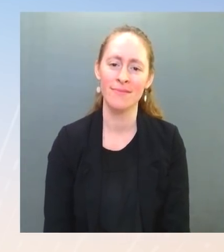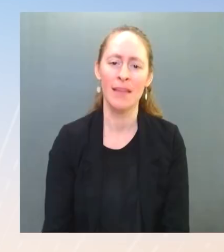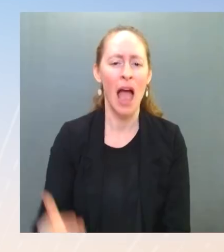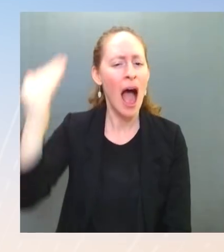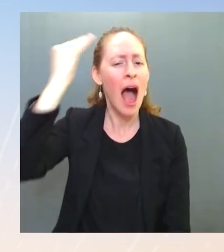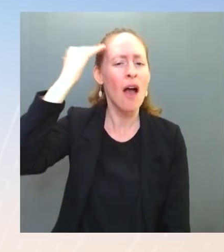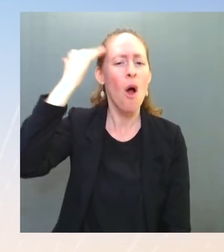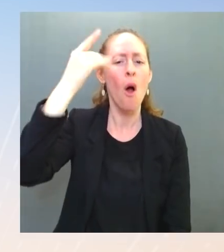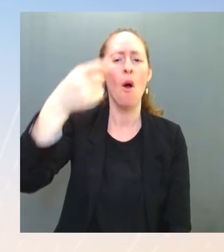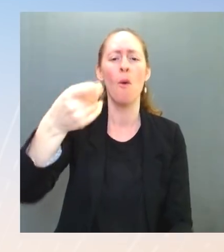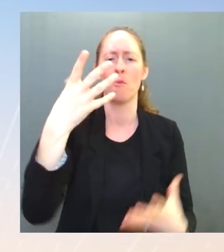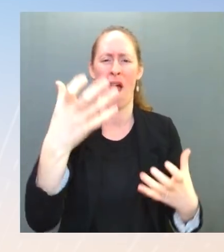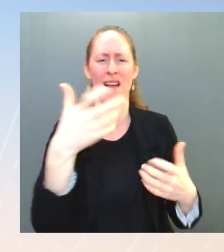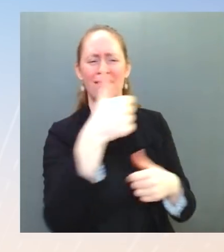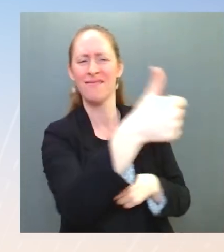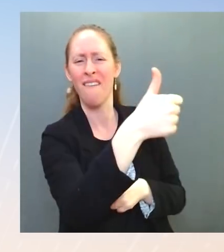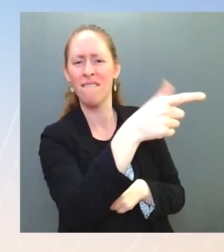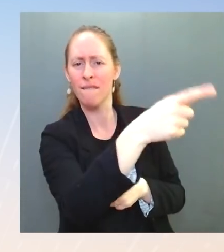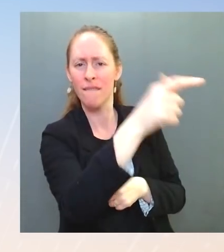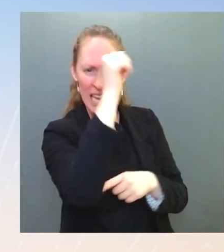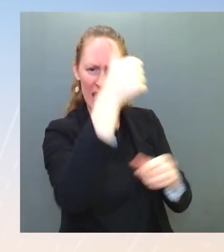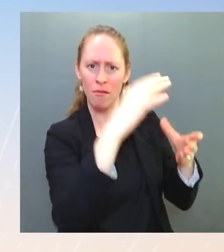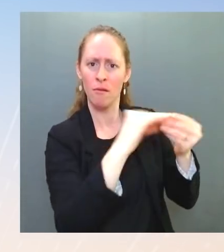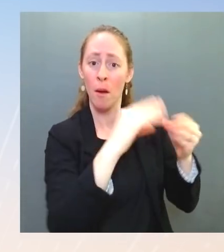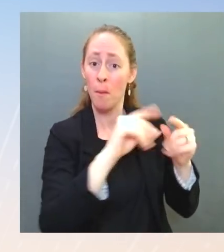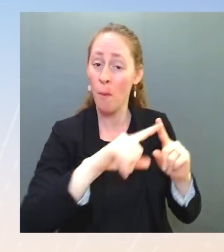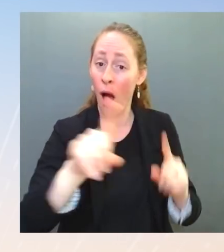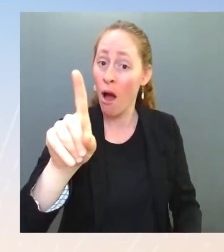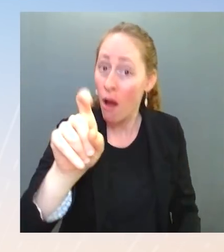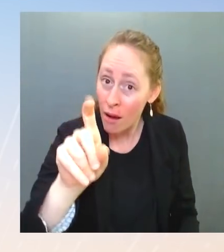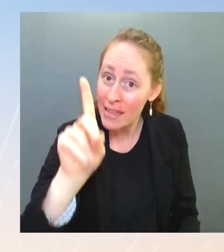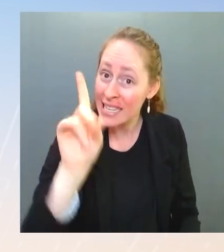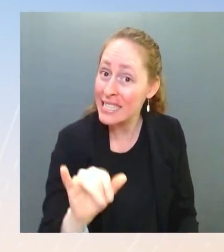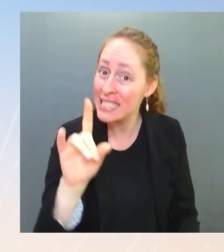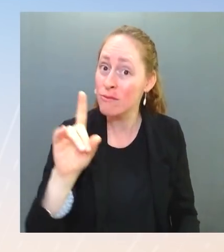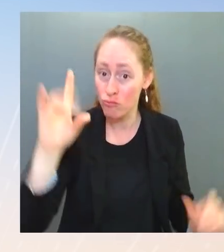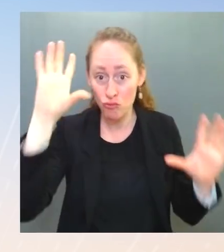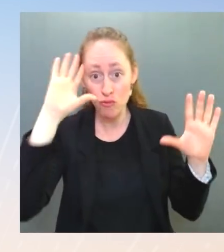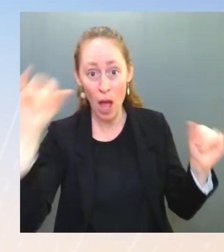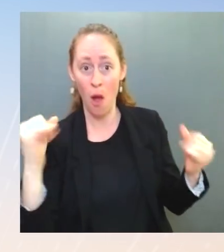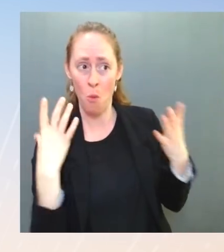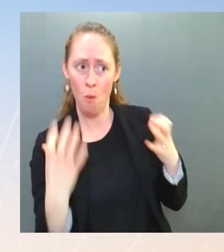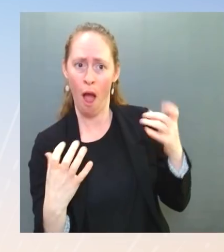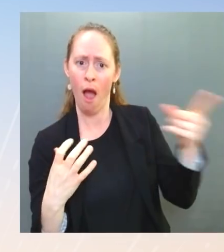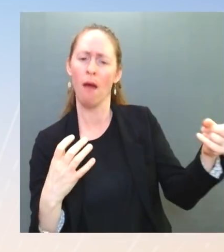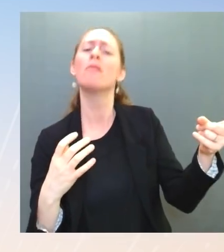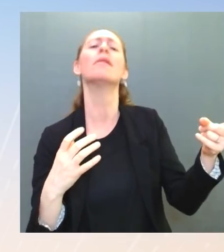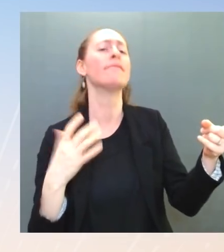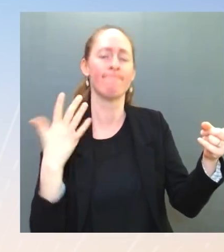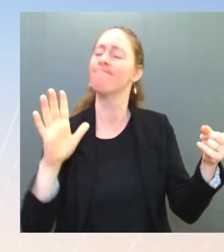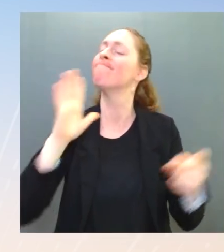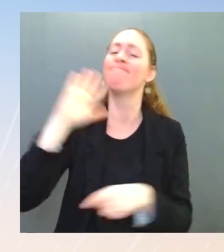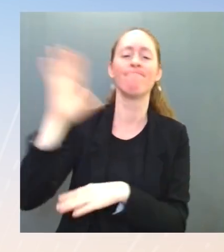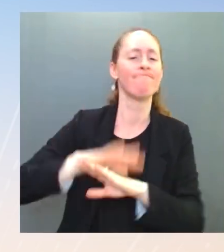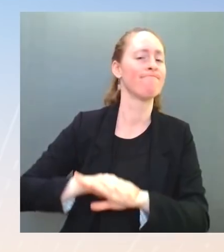that he wouldn't look to increase oil purchases from Russia? Ms. Psaki: Well, the President